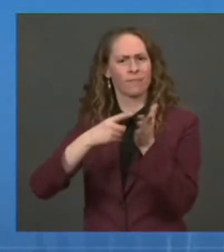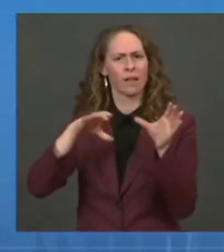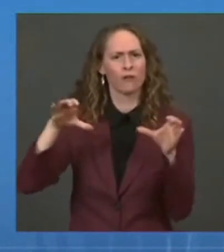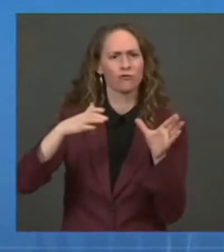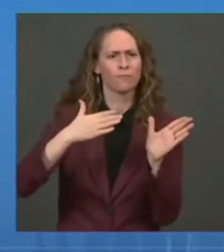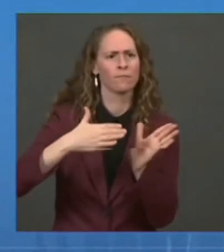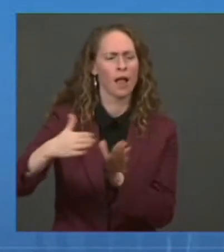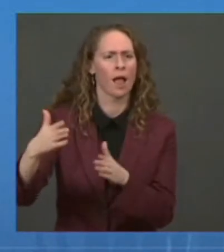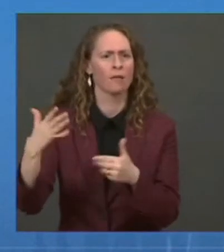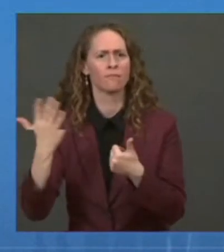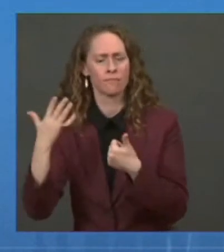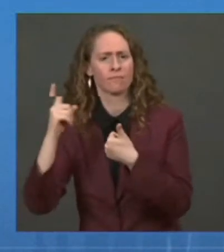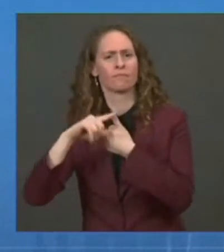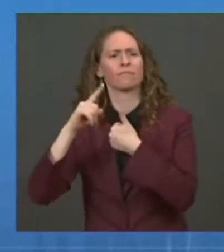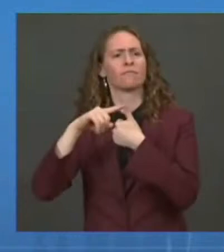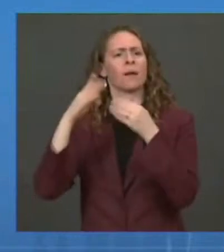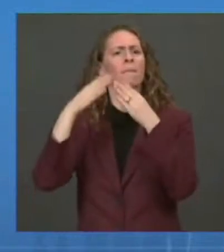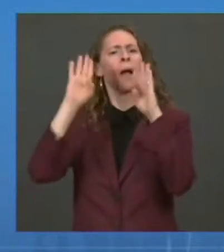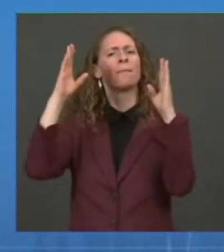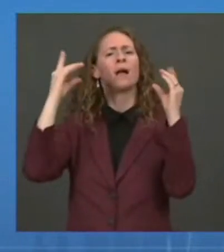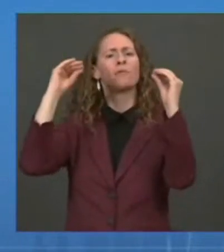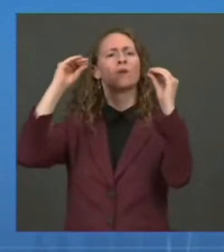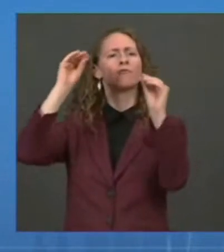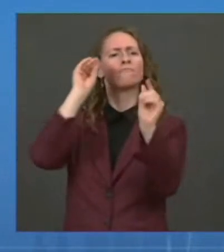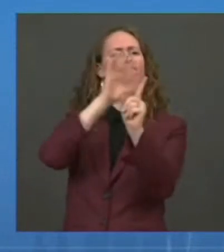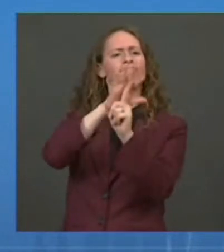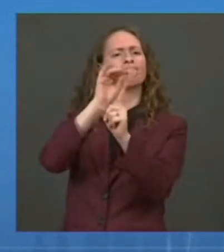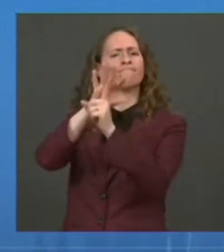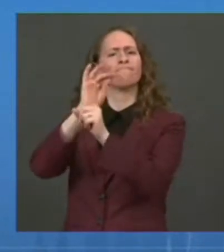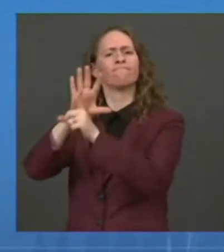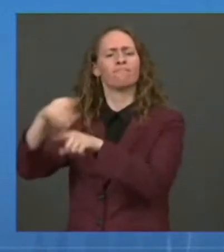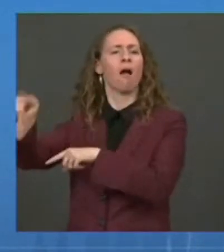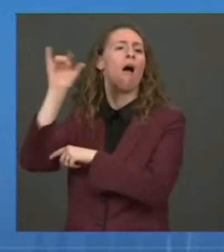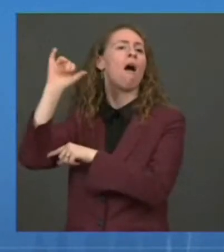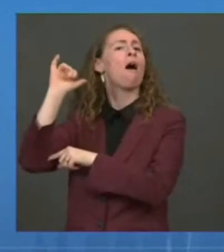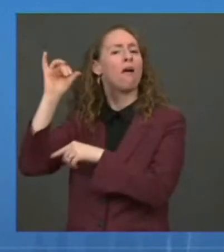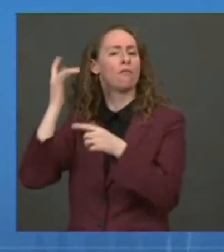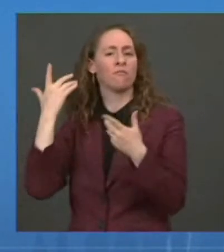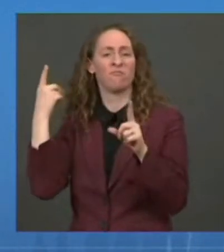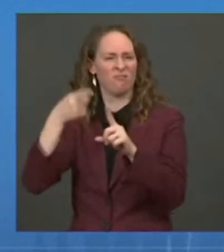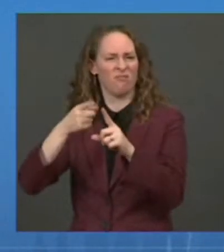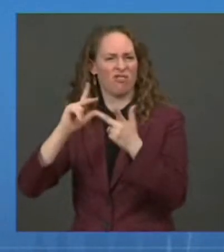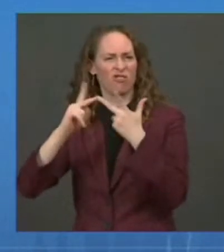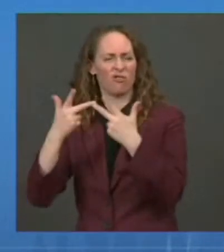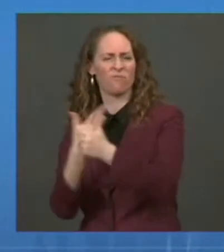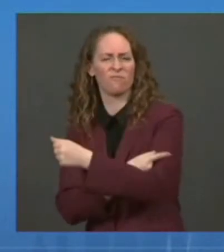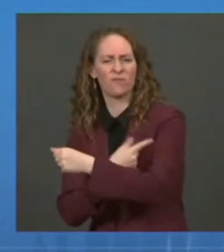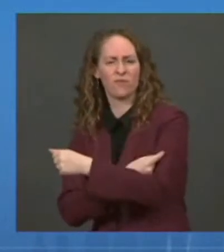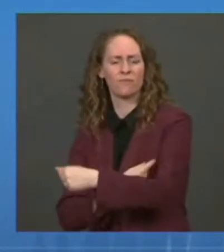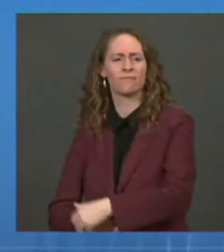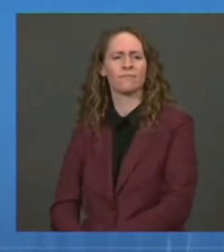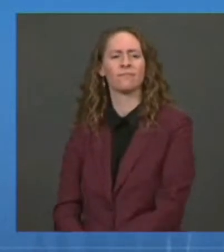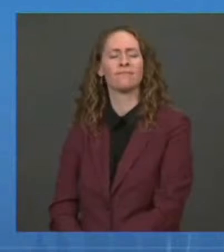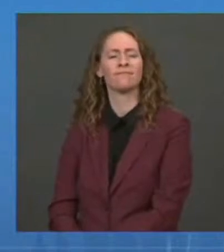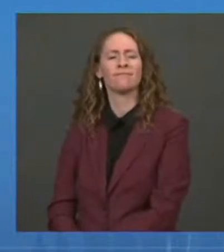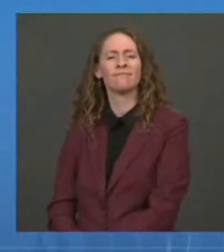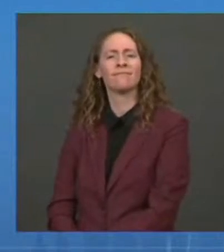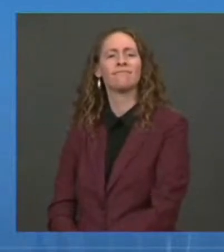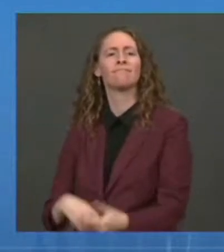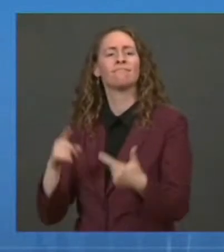FIRST, LAUNCHING A PUBLIC